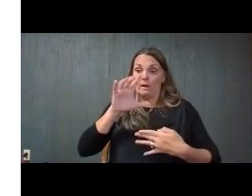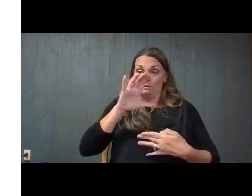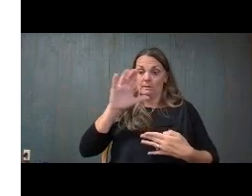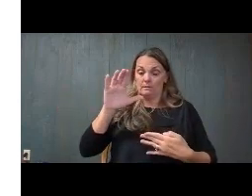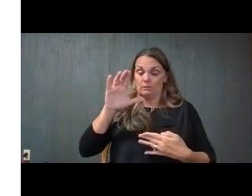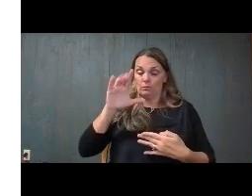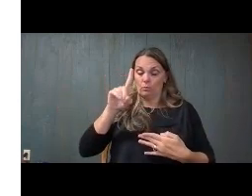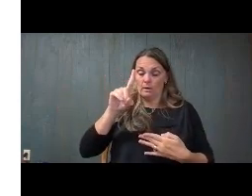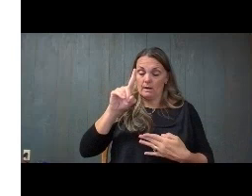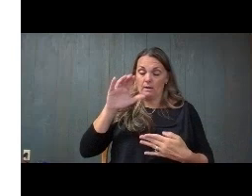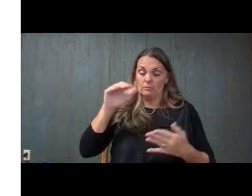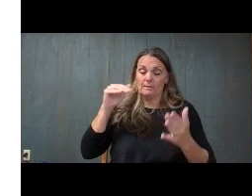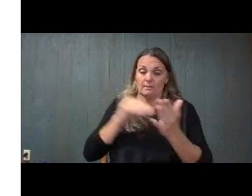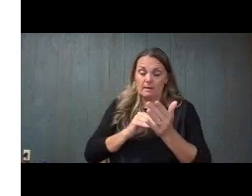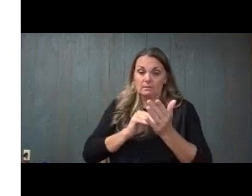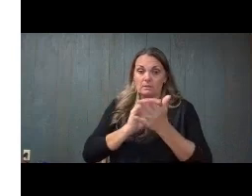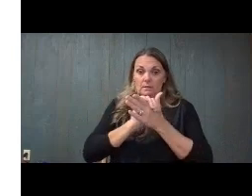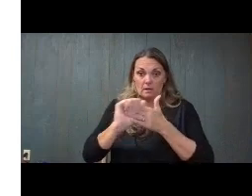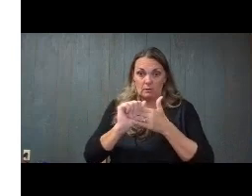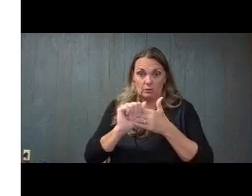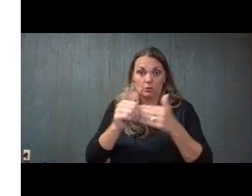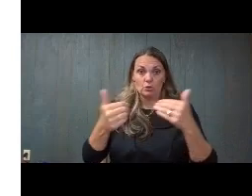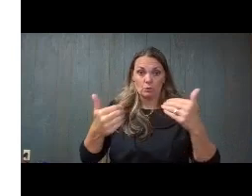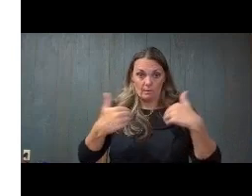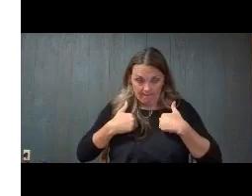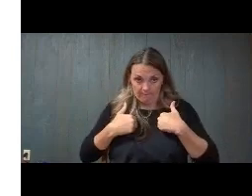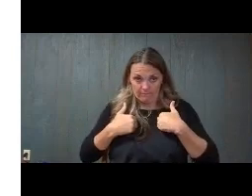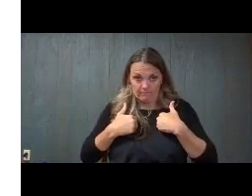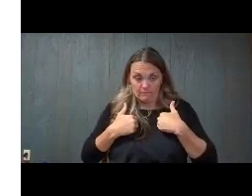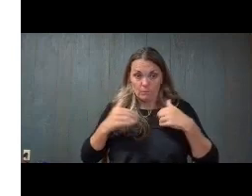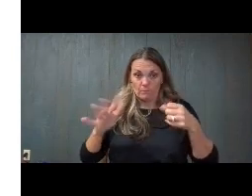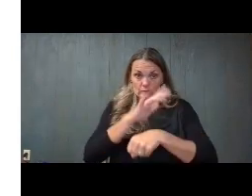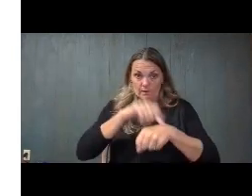for those two existing full time positions. Plus, now